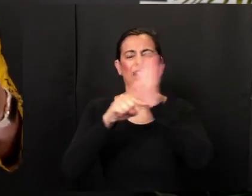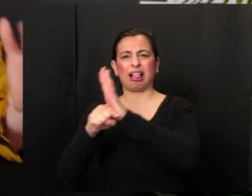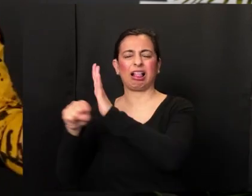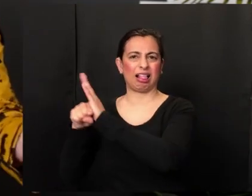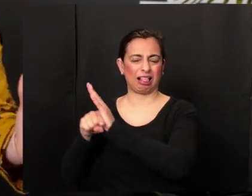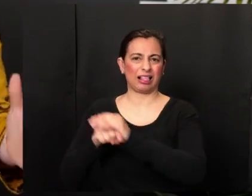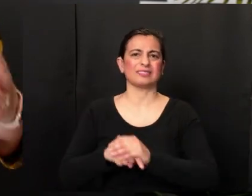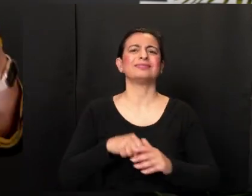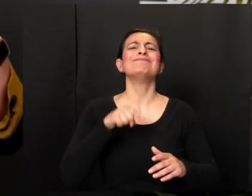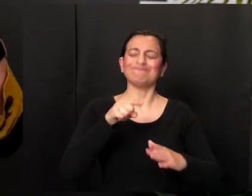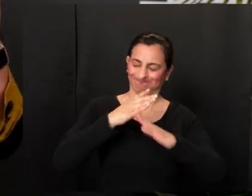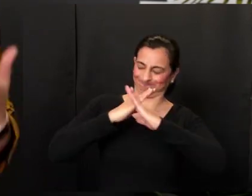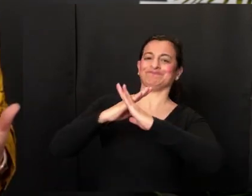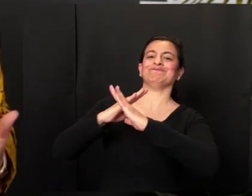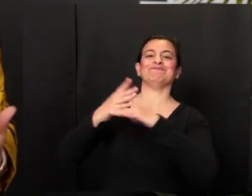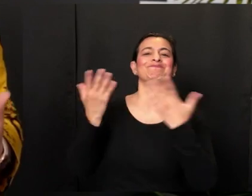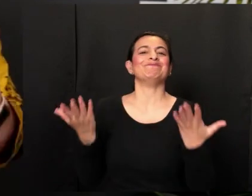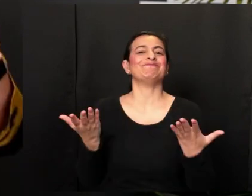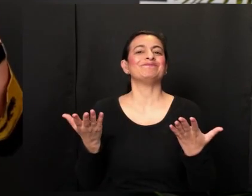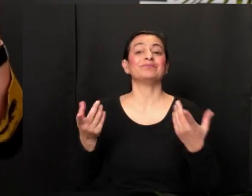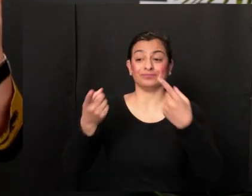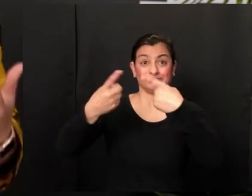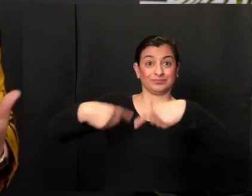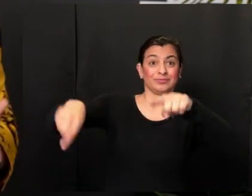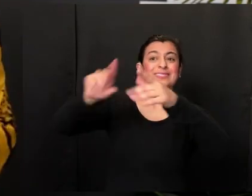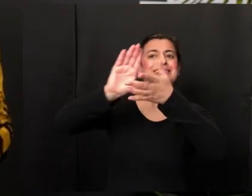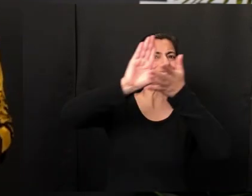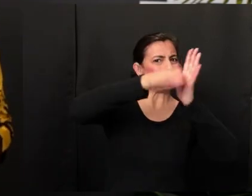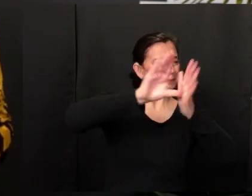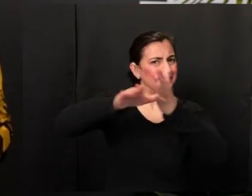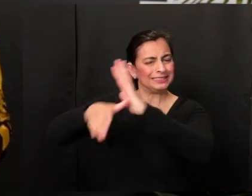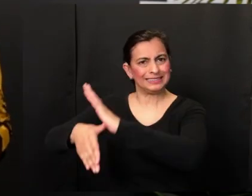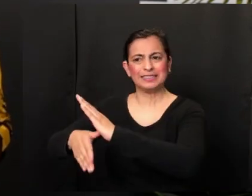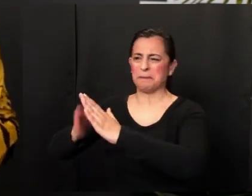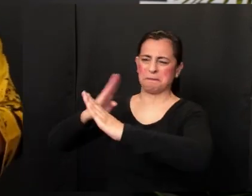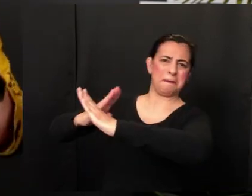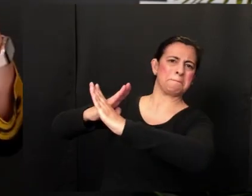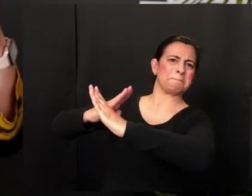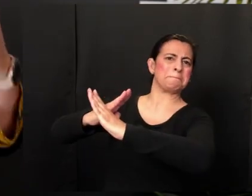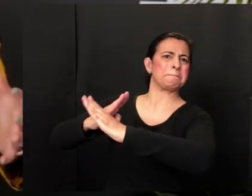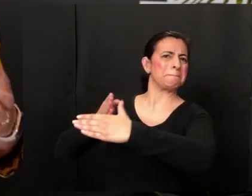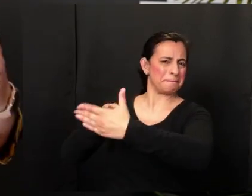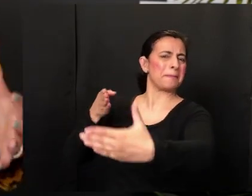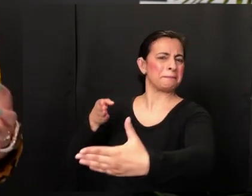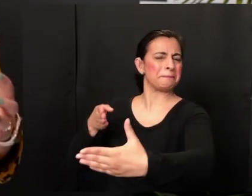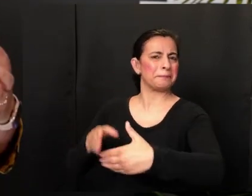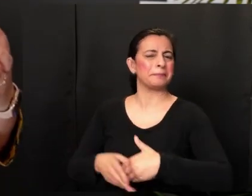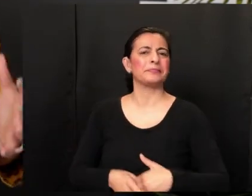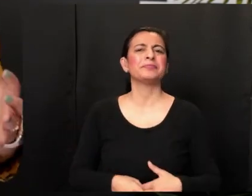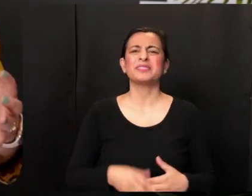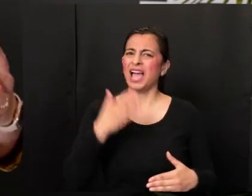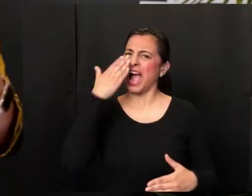which means that it’s our attitudes and our assumptions of disabilities that are preventing people with disabilities